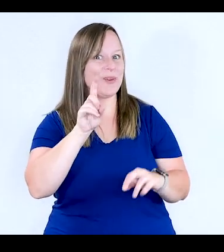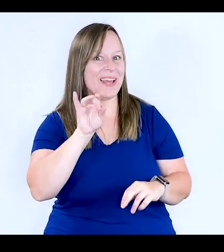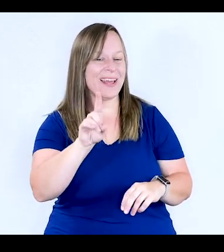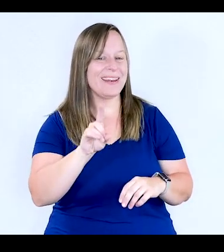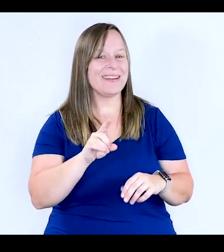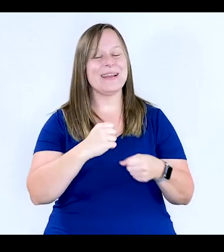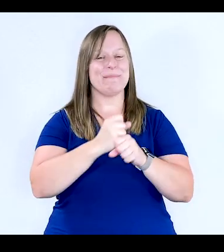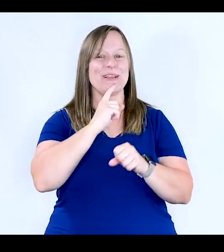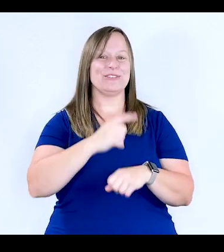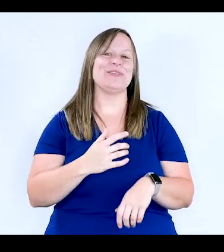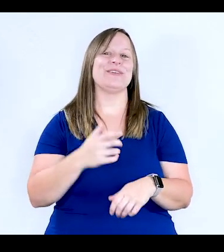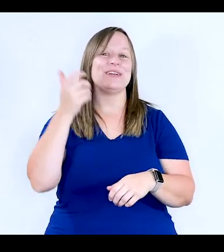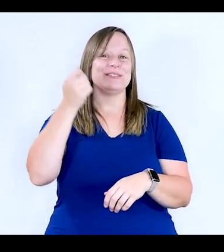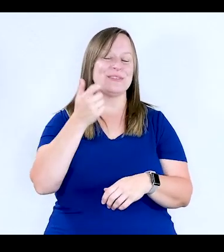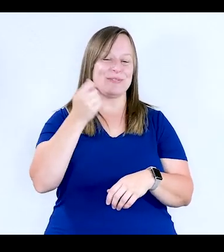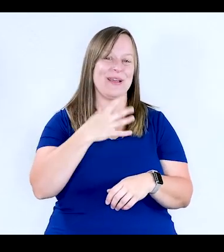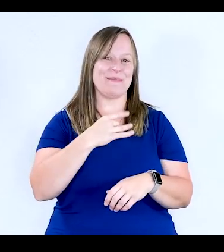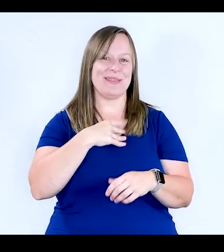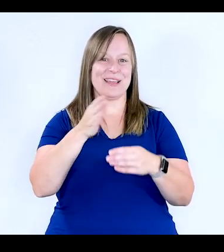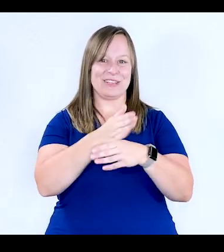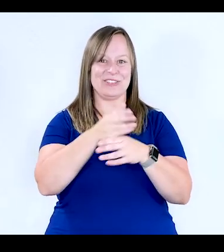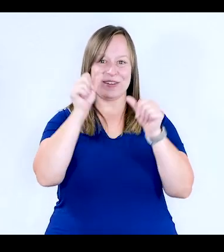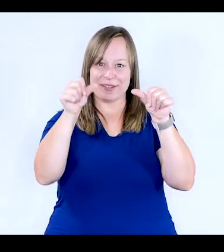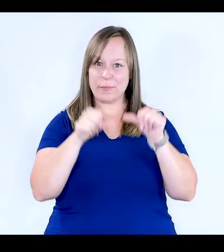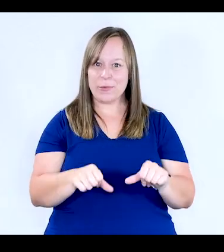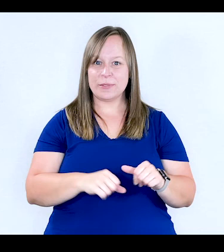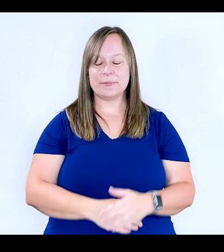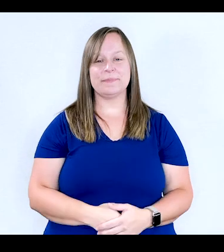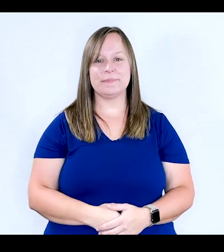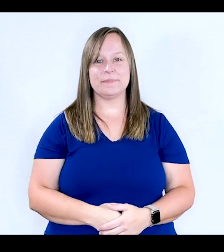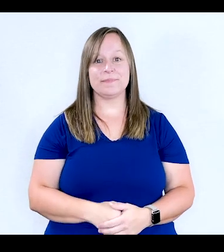we hope you did, make sure to subscribe, like, and share this post.